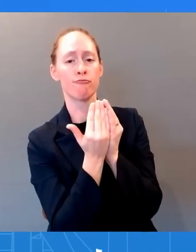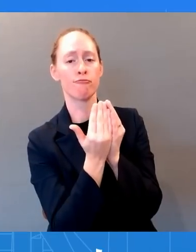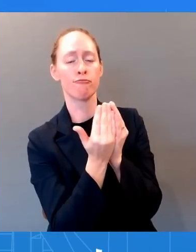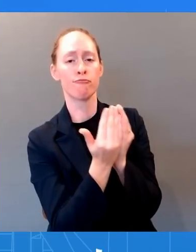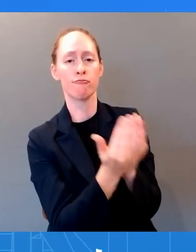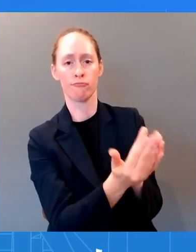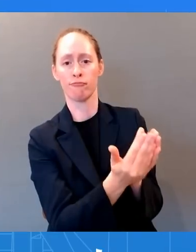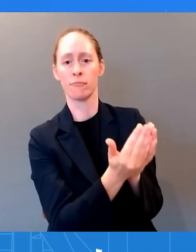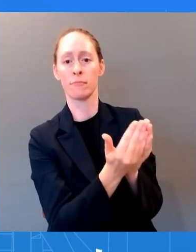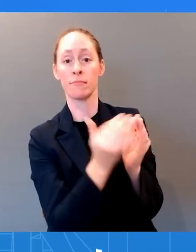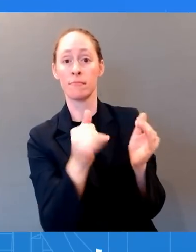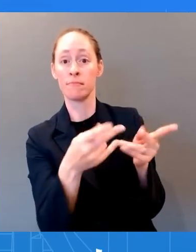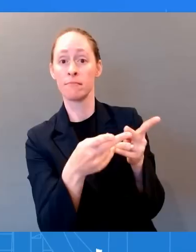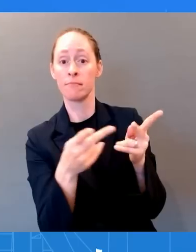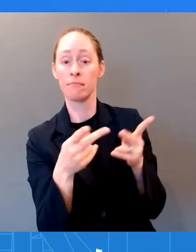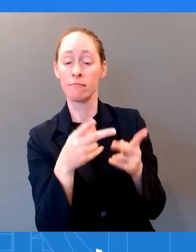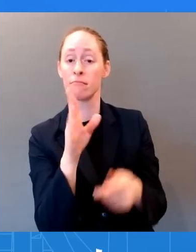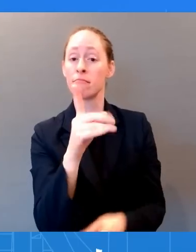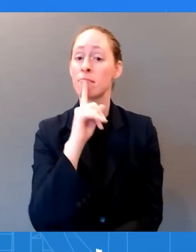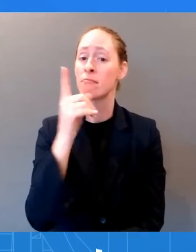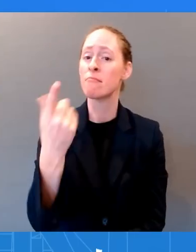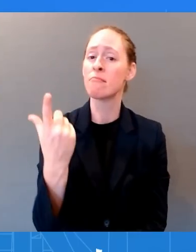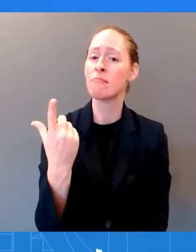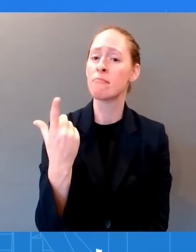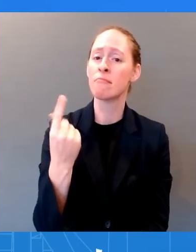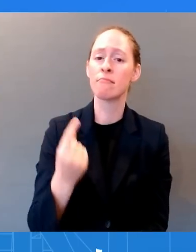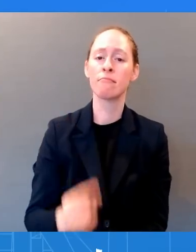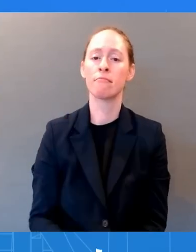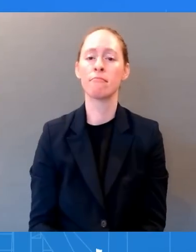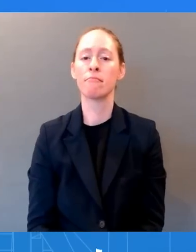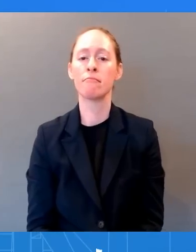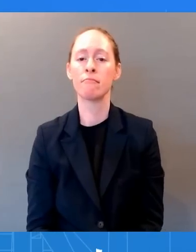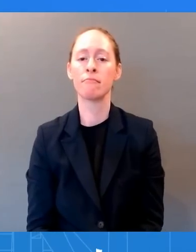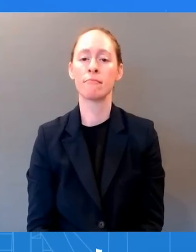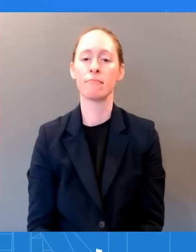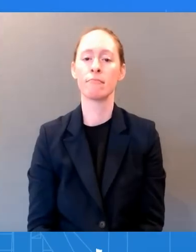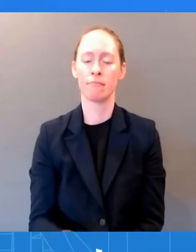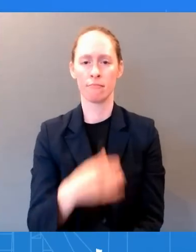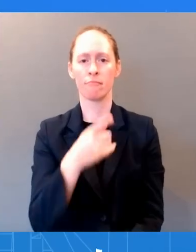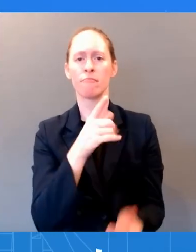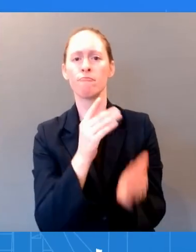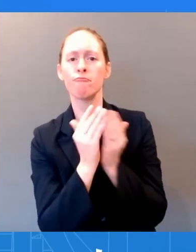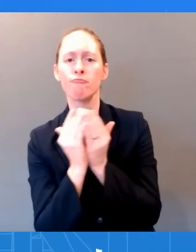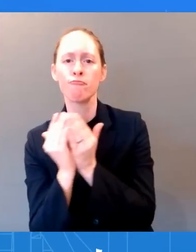28th in accordance with international law and demonstrated our commitment to a free and open